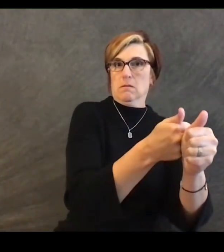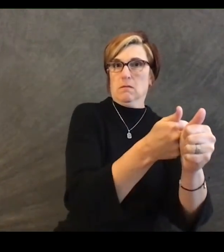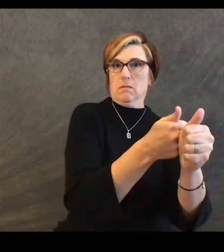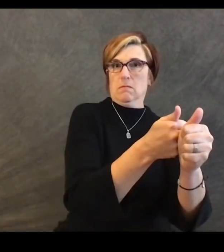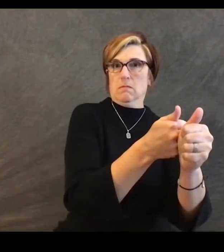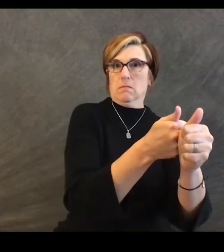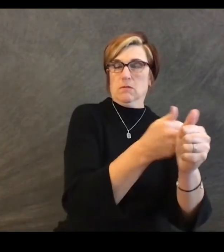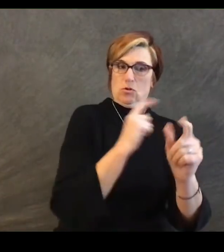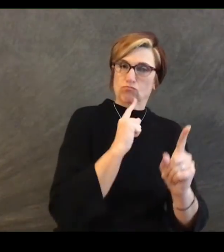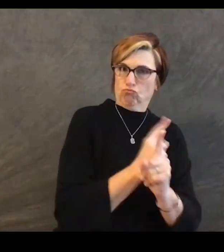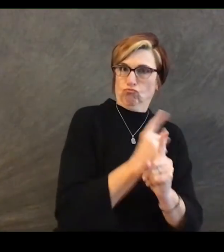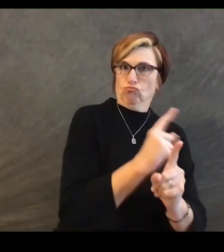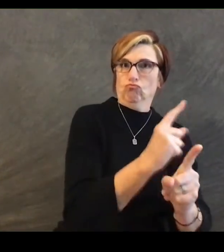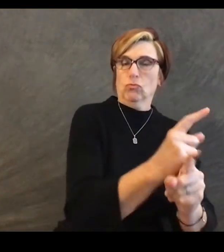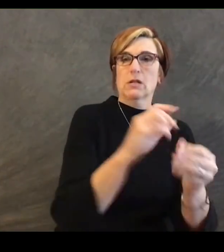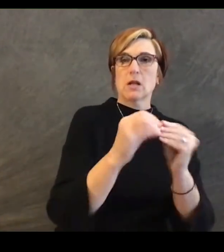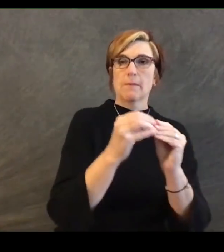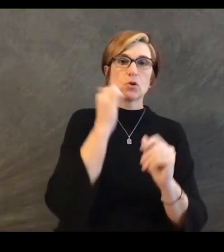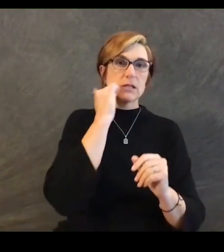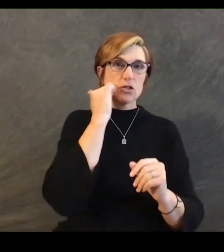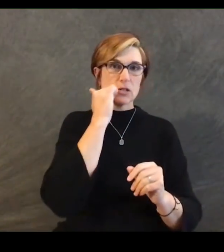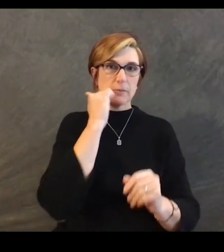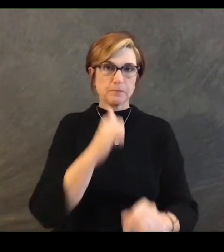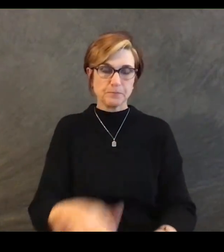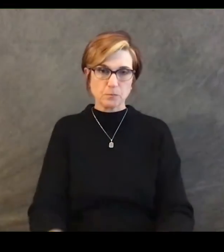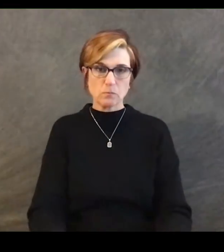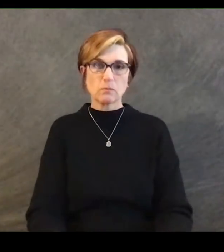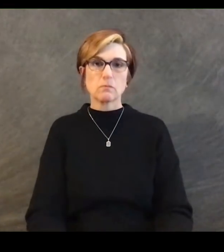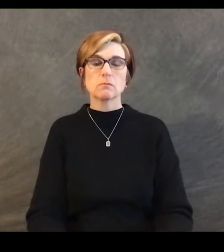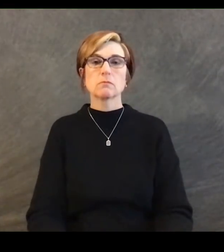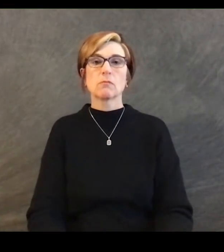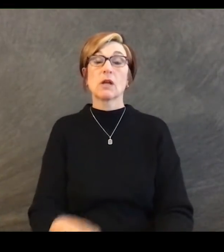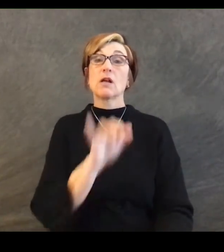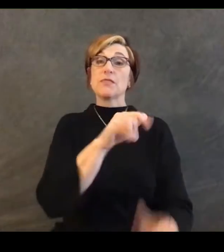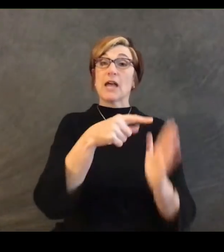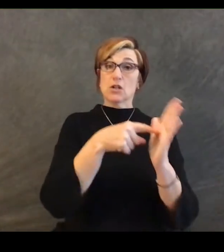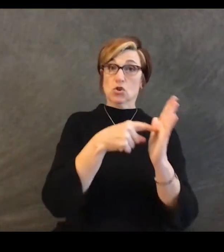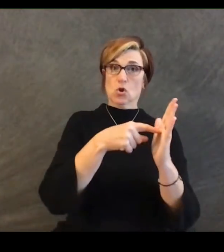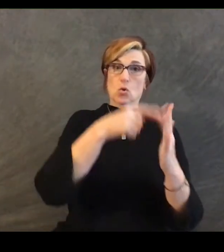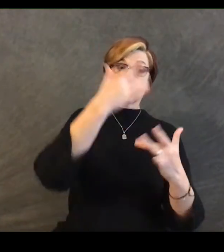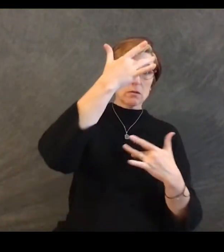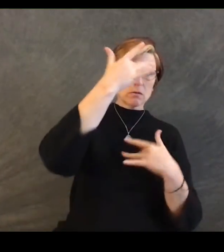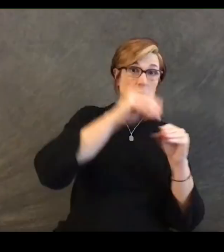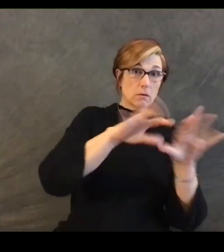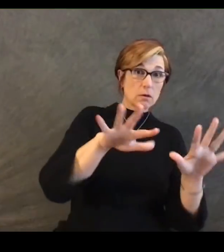predicted fatalities and mortality in the United States and as the president